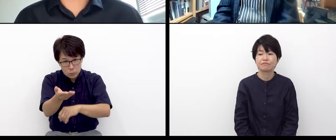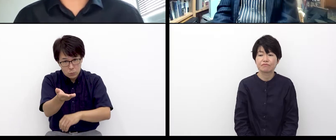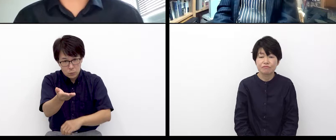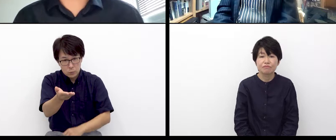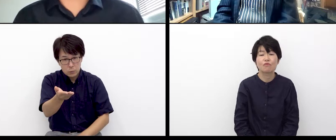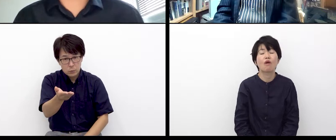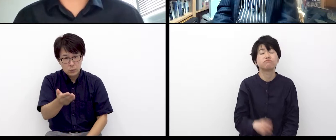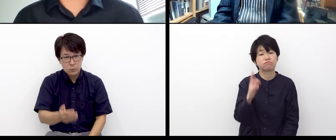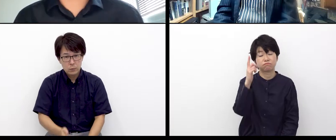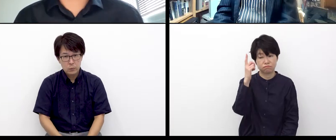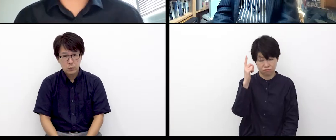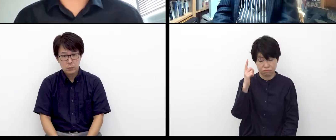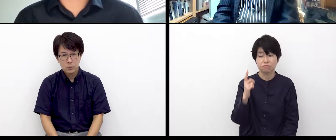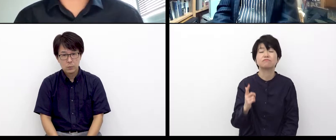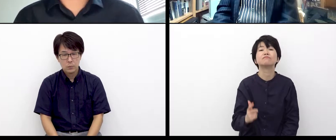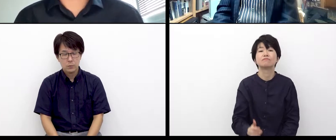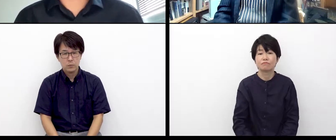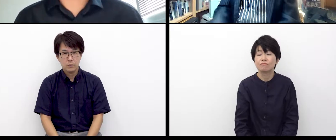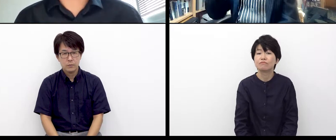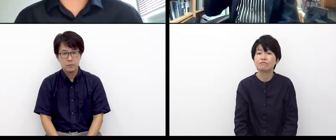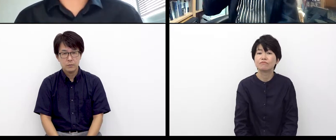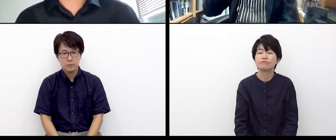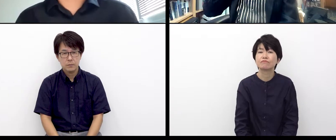No, not at all. Well, the most famous example is